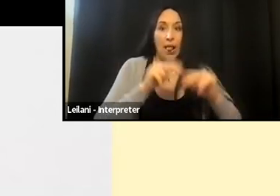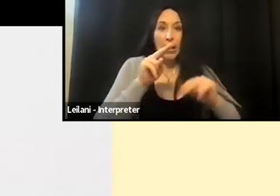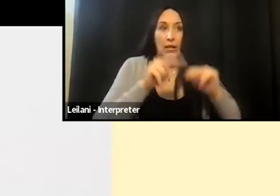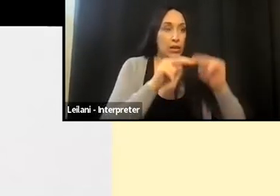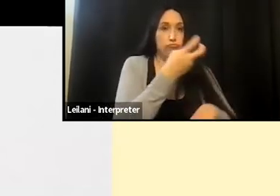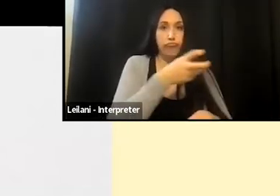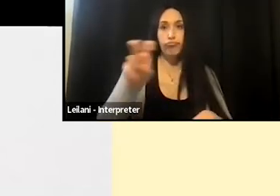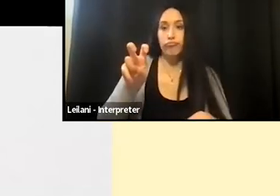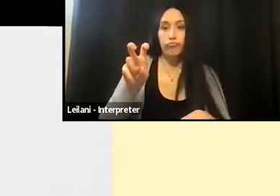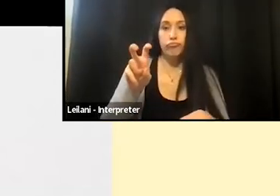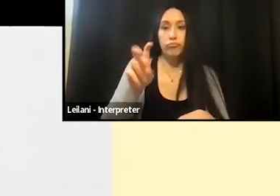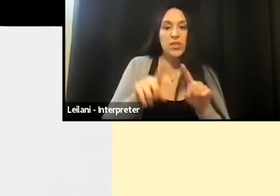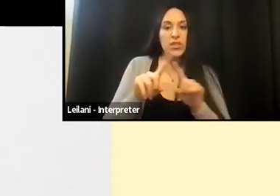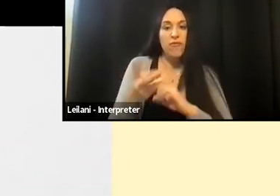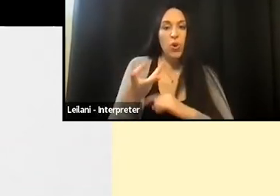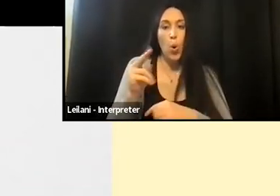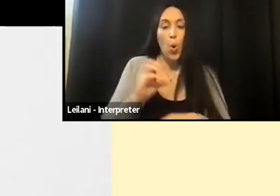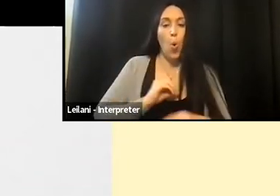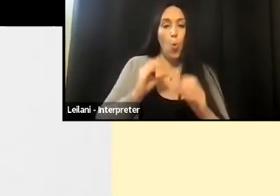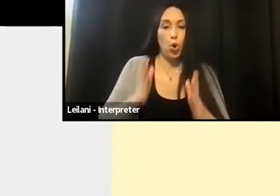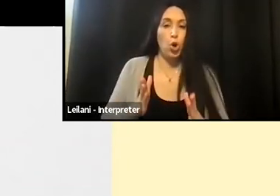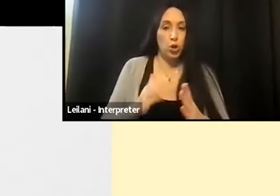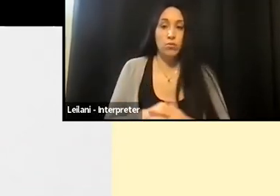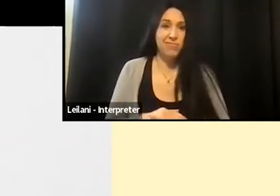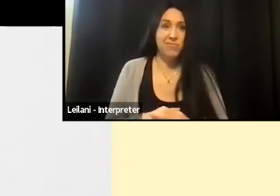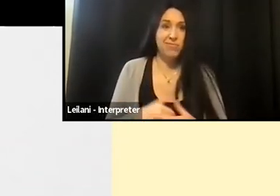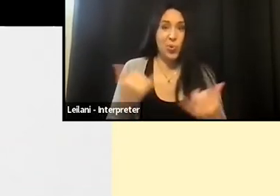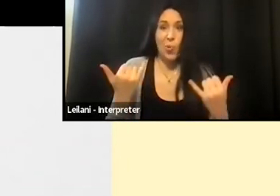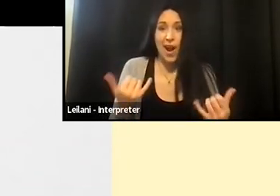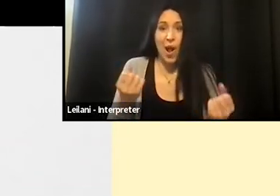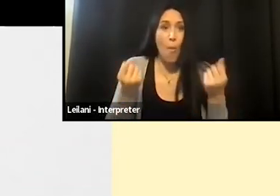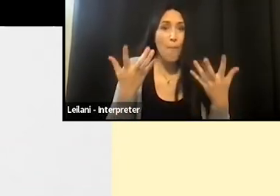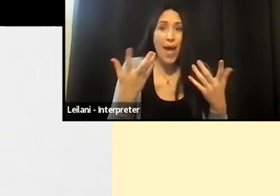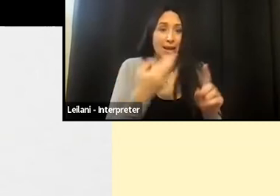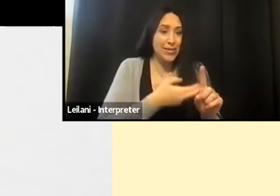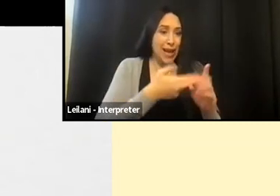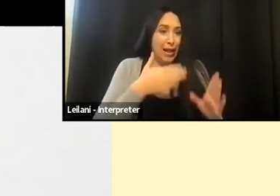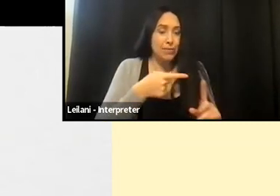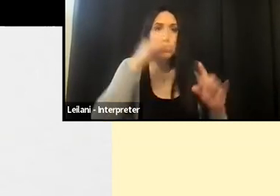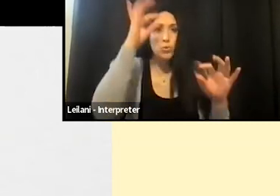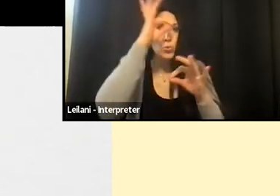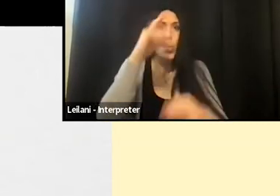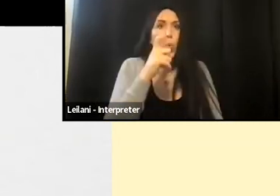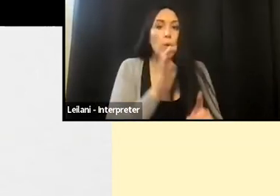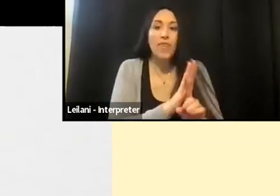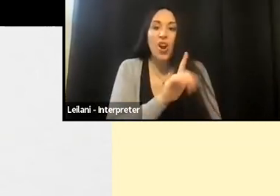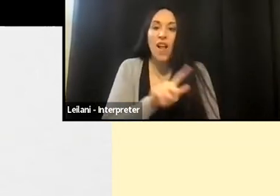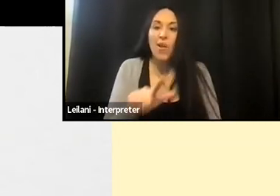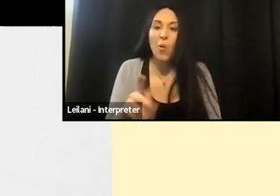to the point where many tenants we speak to don't even know who their landlord is anymore. And so this would double the notice period